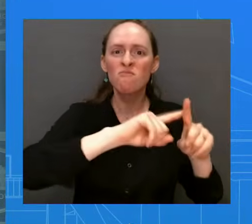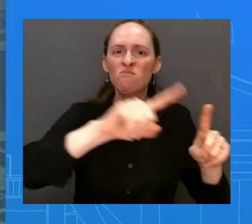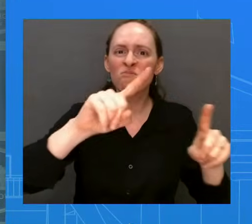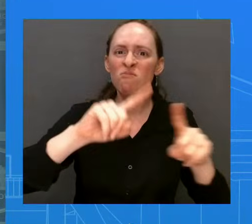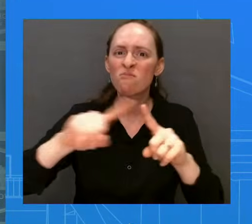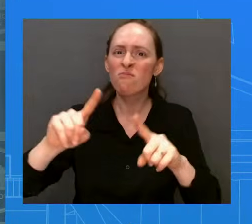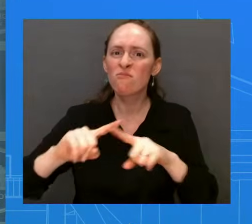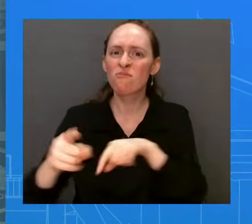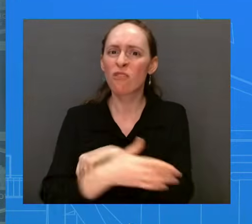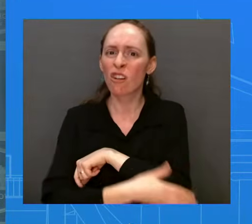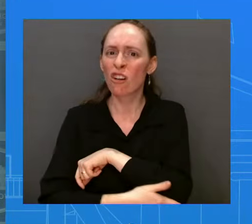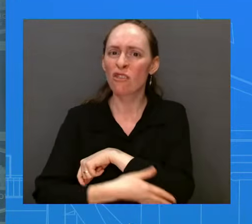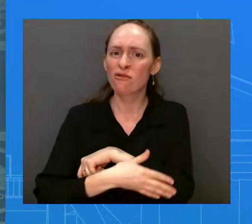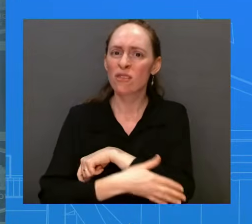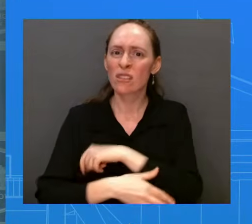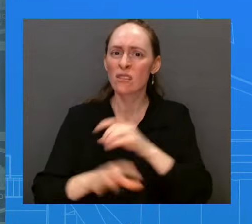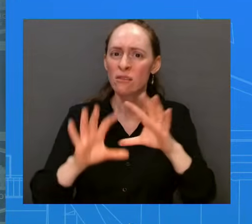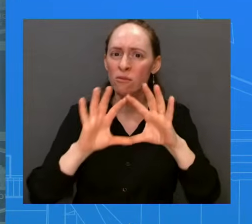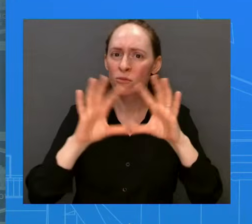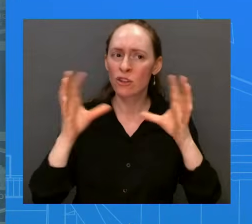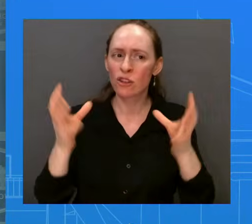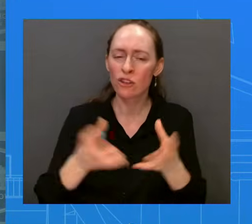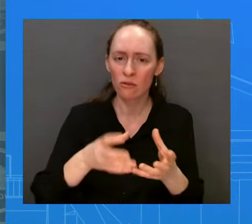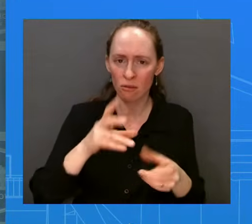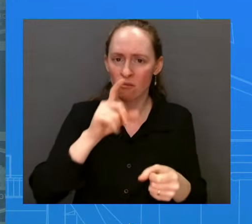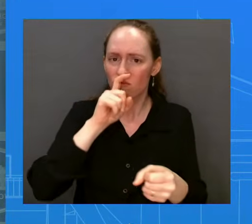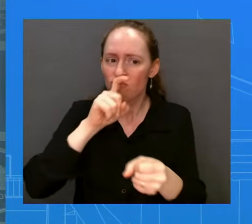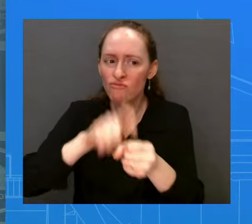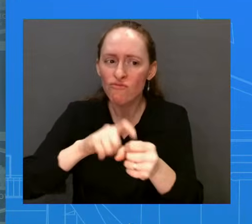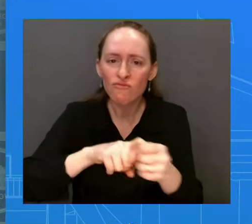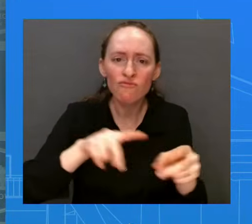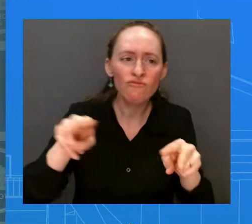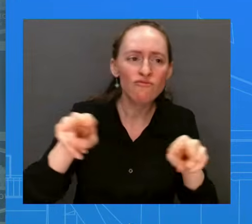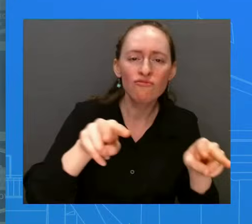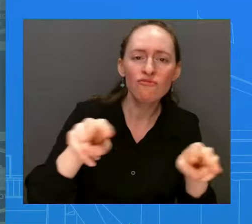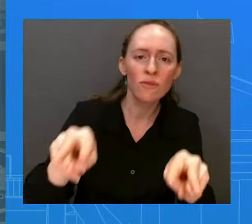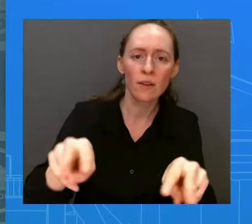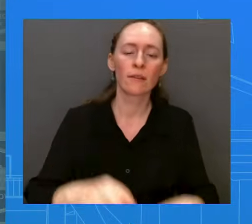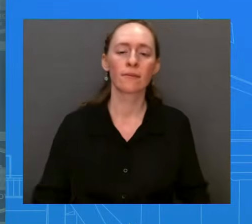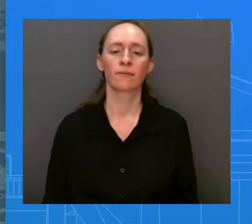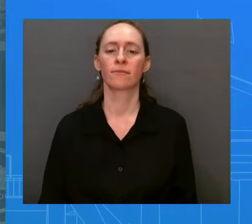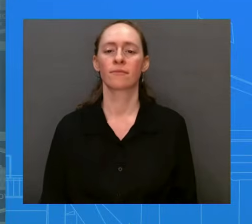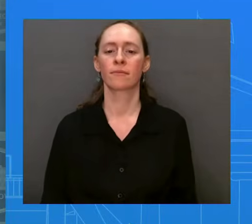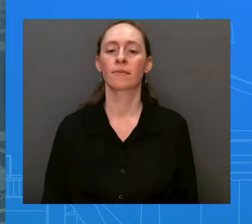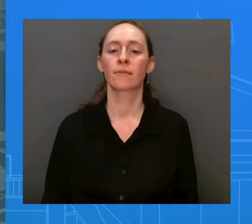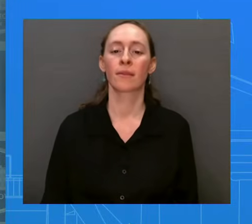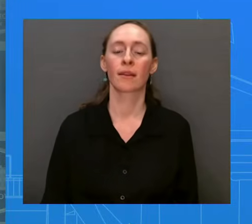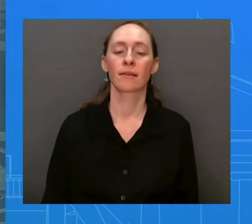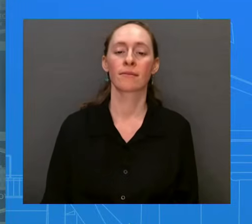We assessed that, at this time, these balloons have provided limited additive capabilities